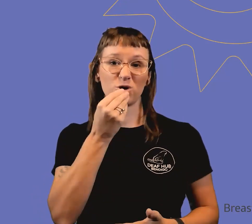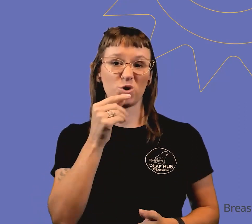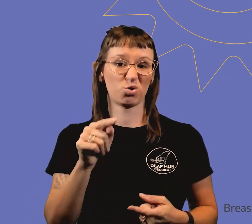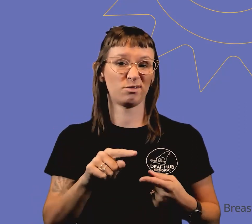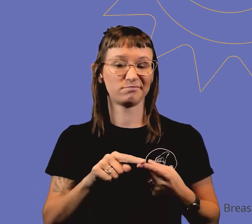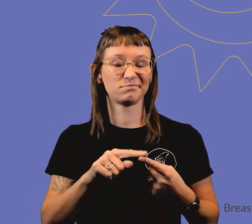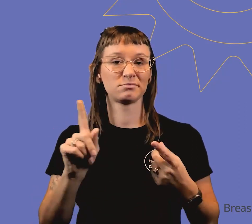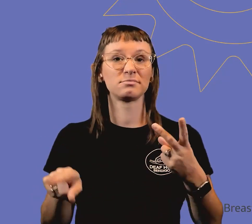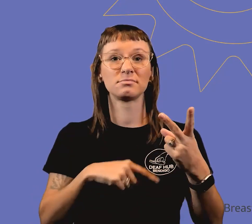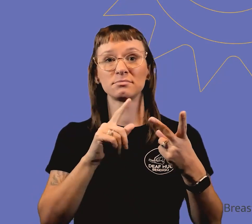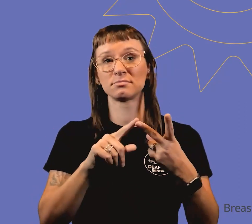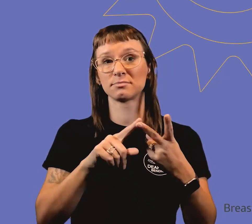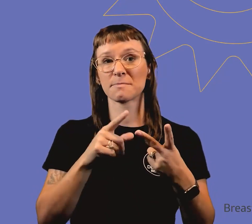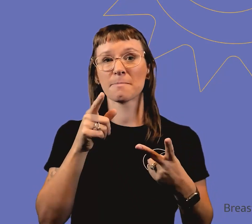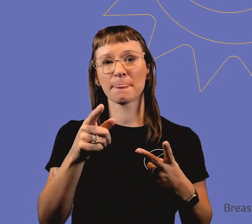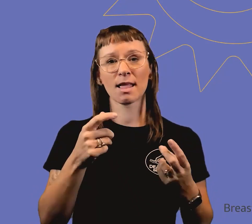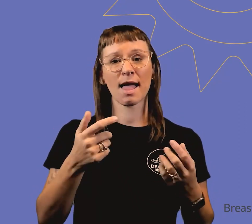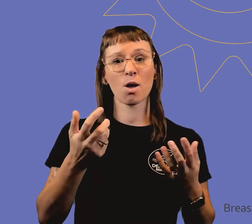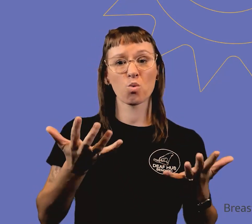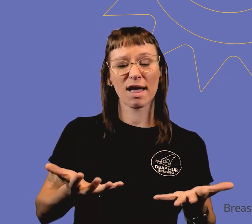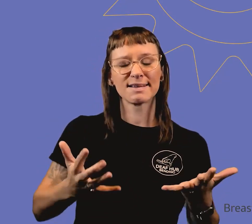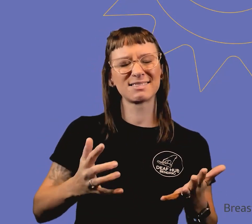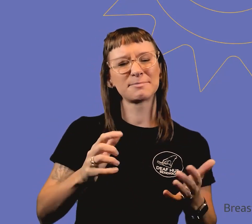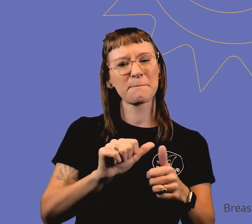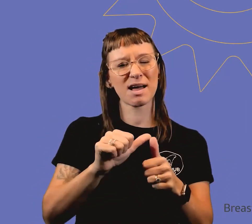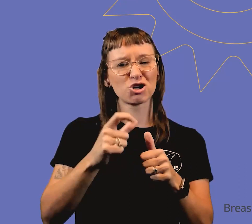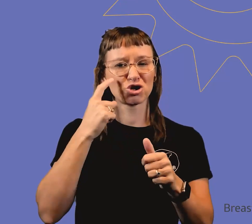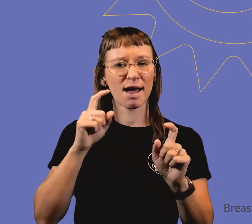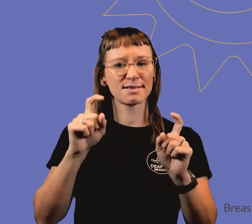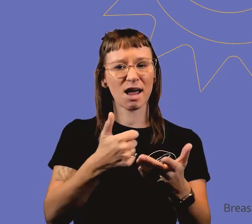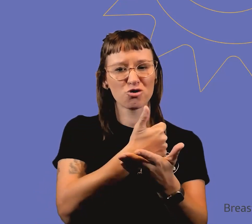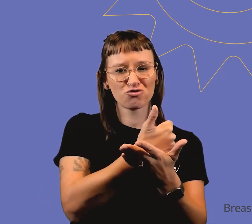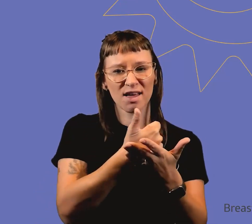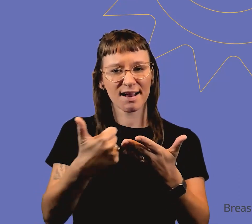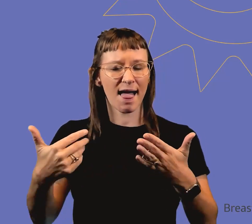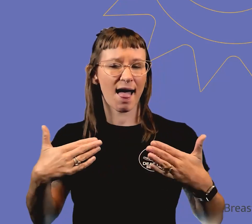plant-based food. 2- Maintaining a healthy weight. 3- Participating in regular physical activity.